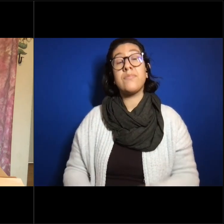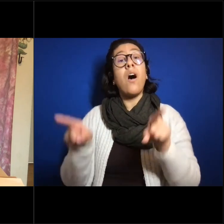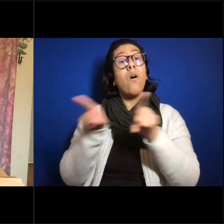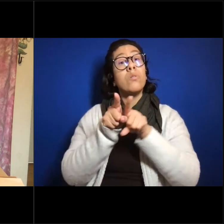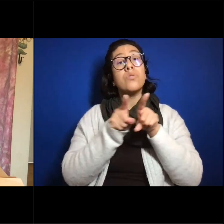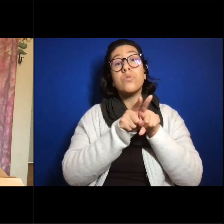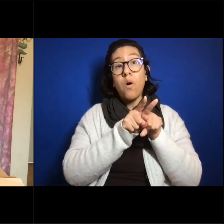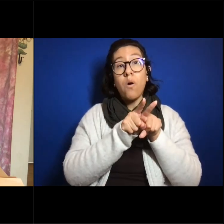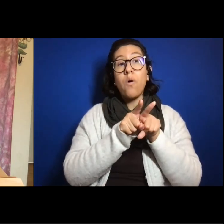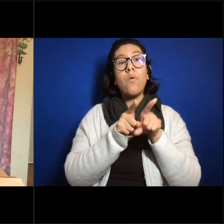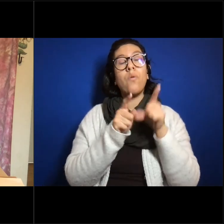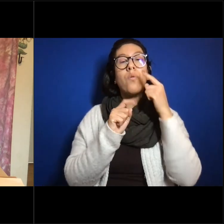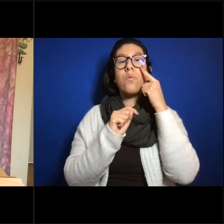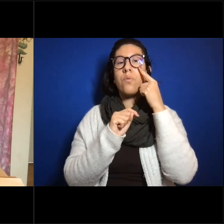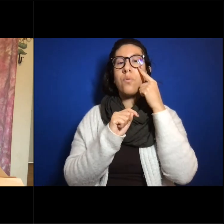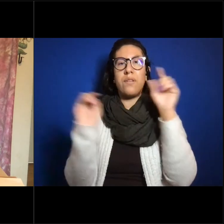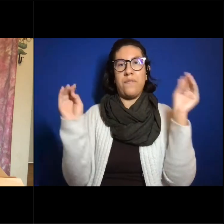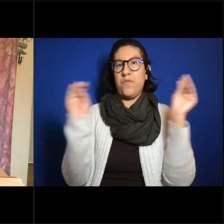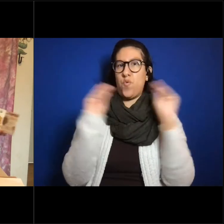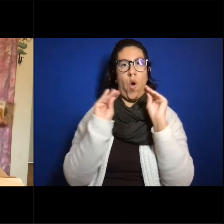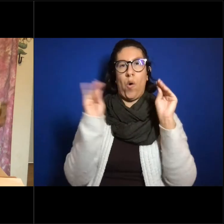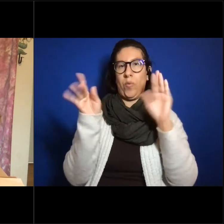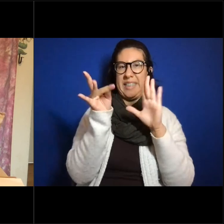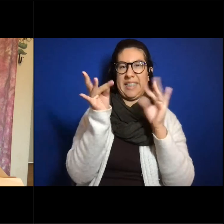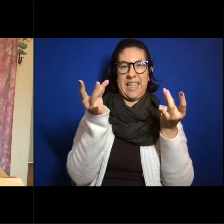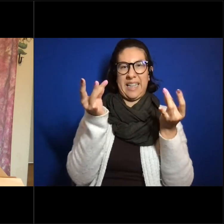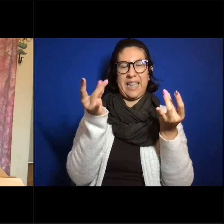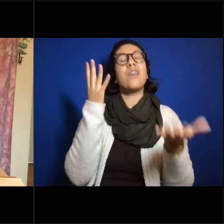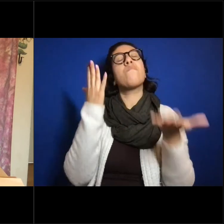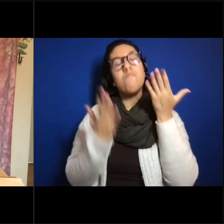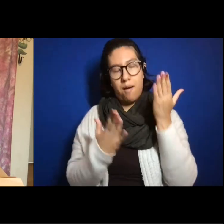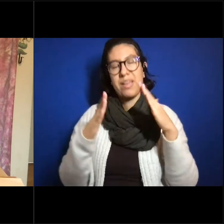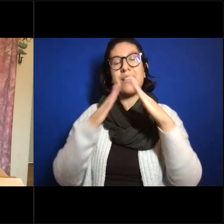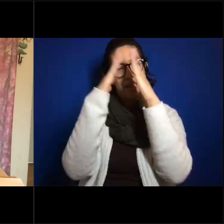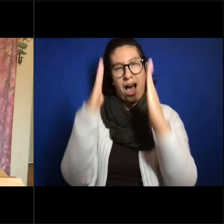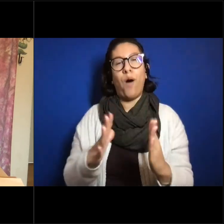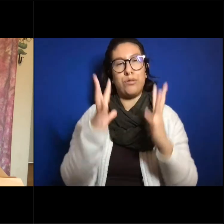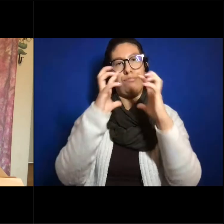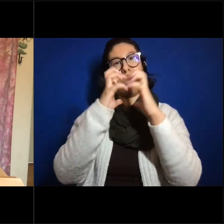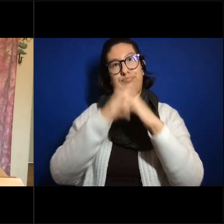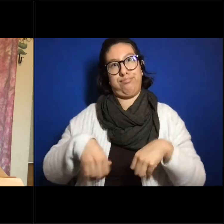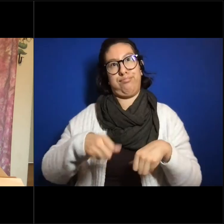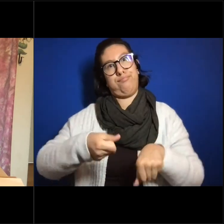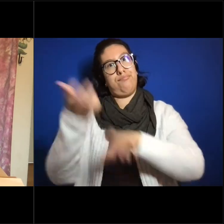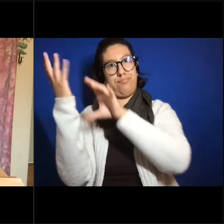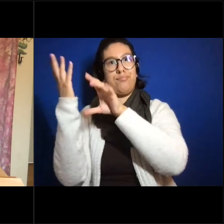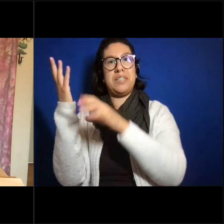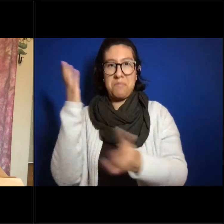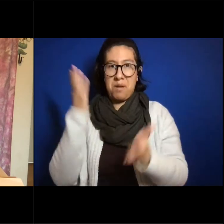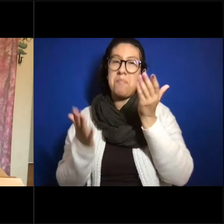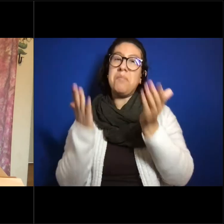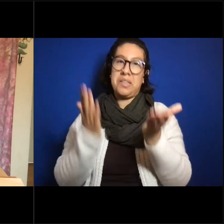if it didn't have all this sticky stuff stuck to it the whole house would have flat flown away because it wouldn't be heavy enough.